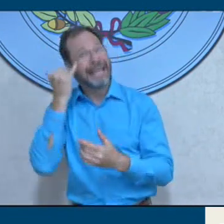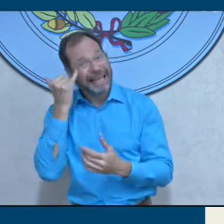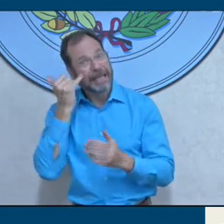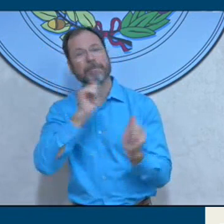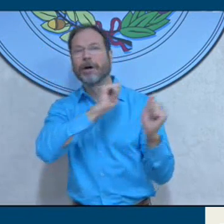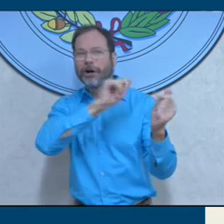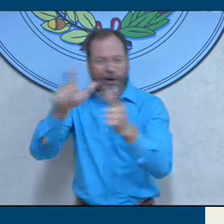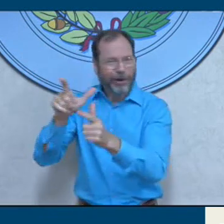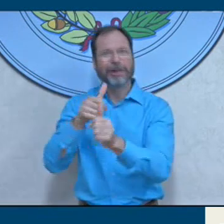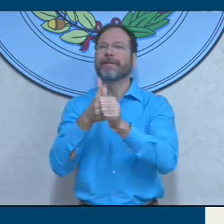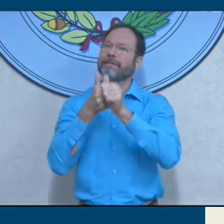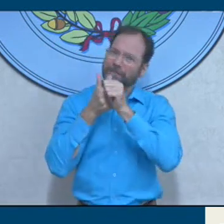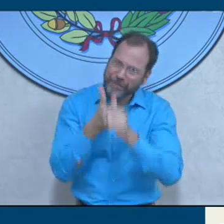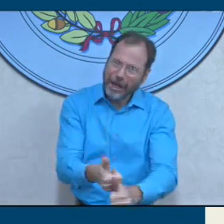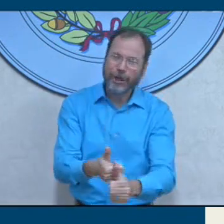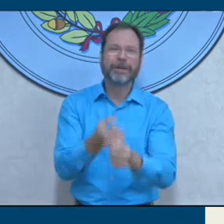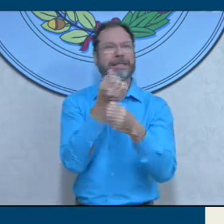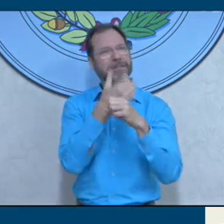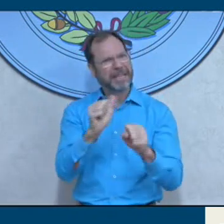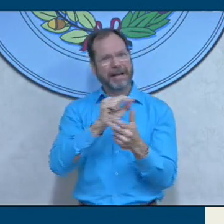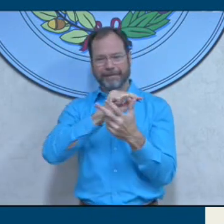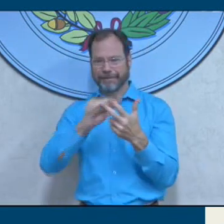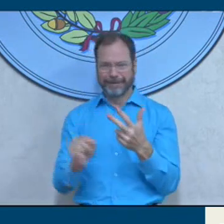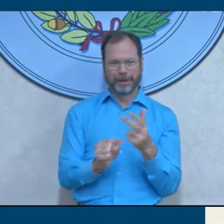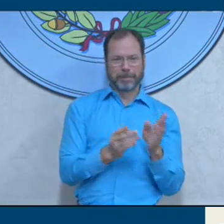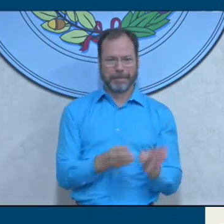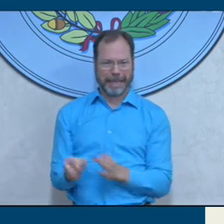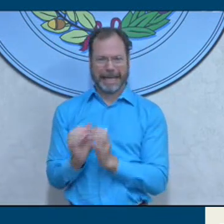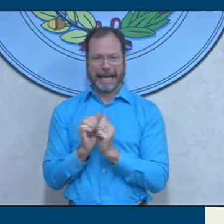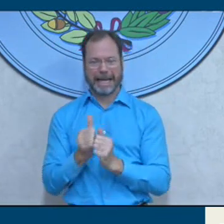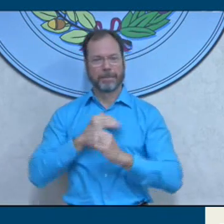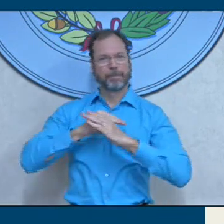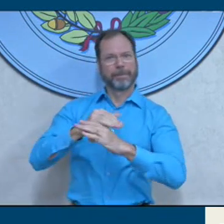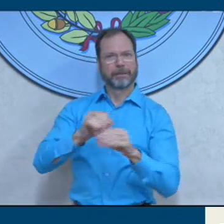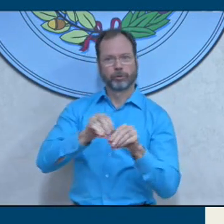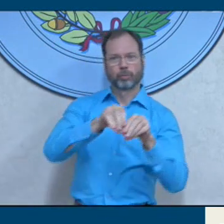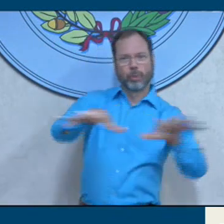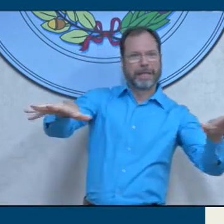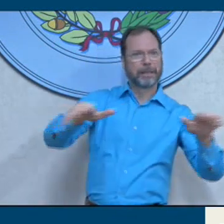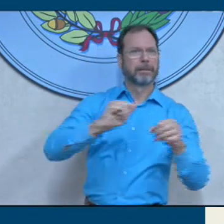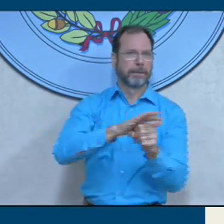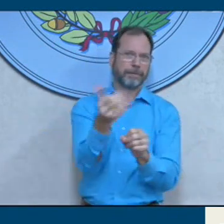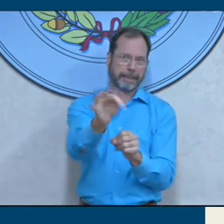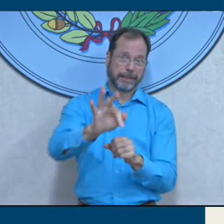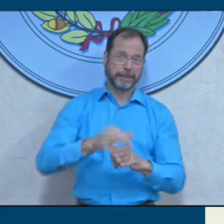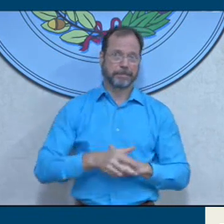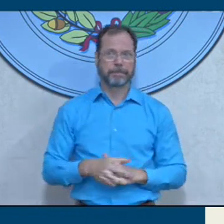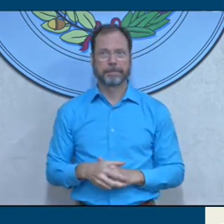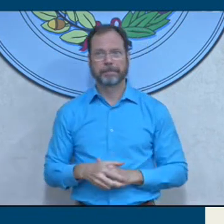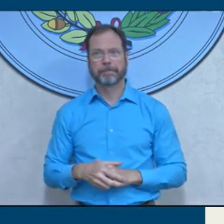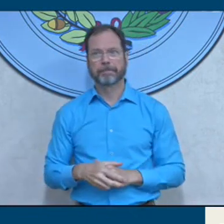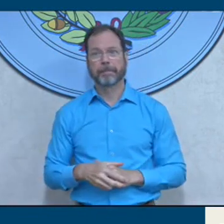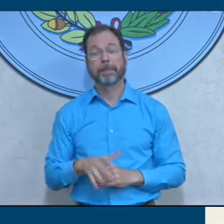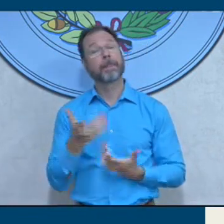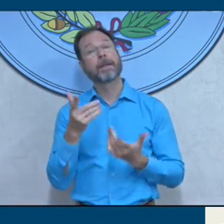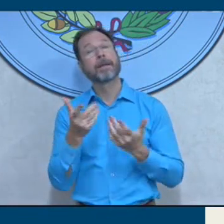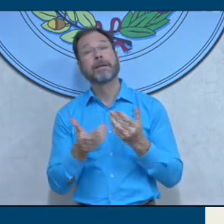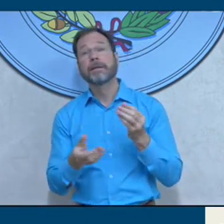WITHOUT JEOPARDIZING THE HEALTH OF THE COMMUNITY. EVERYONE FOLLOWS THE SAFE